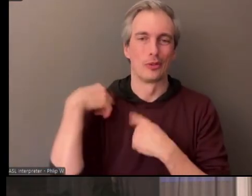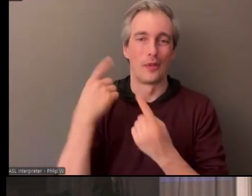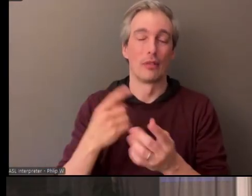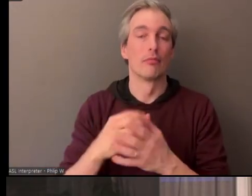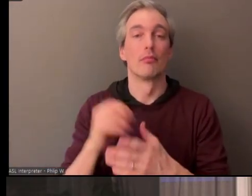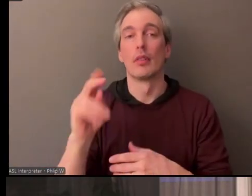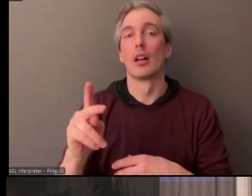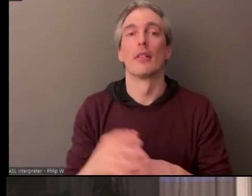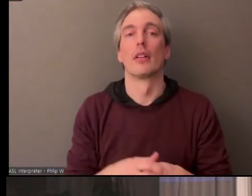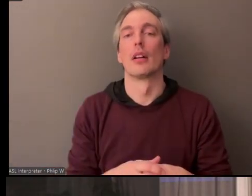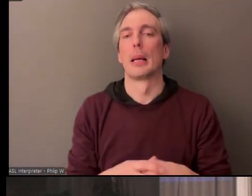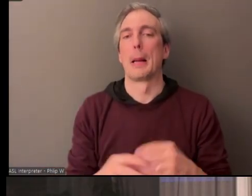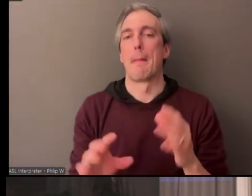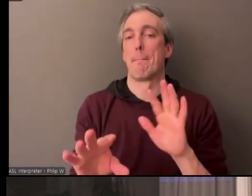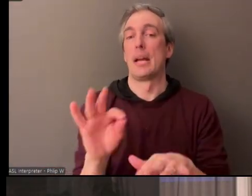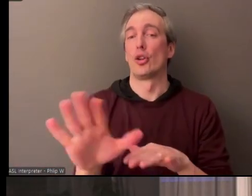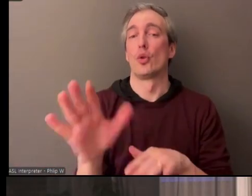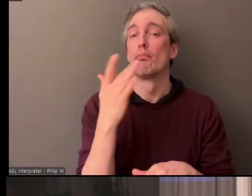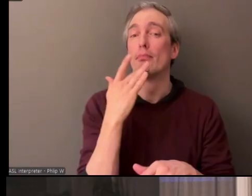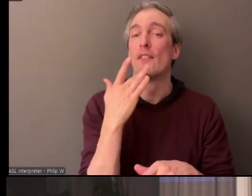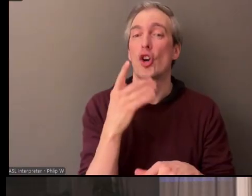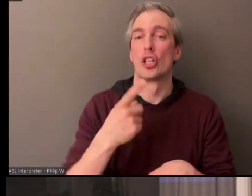Plural. Again, they look like buttons.